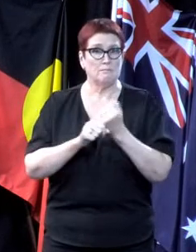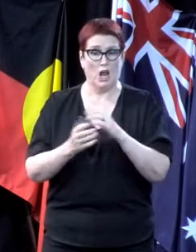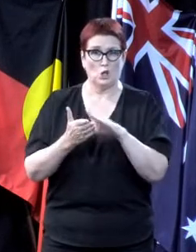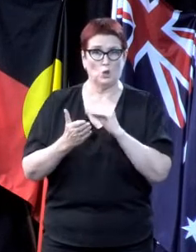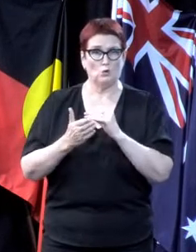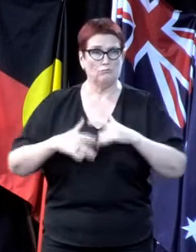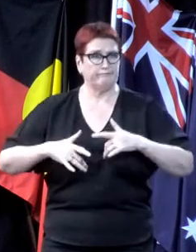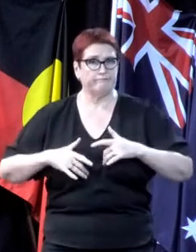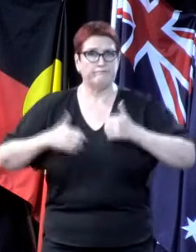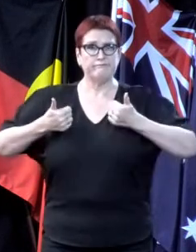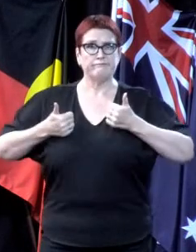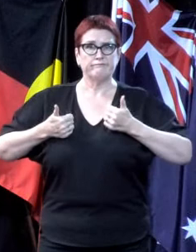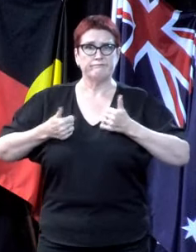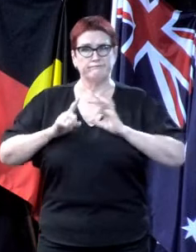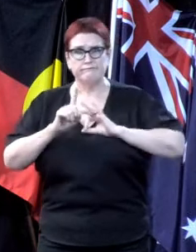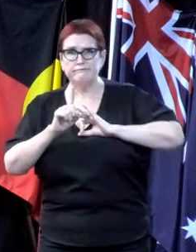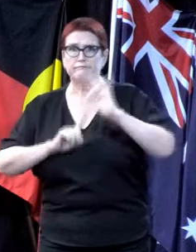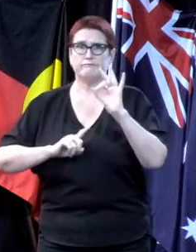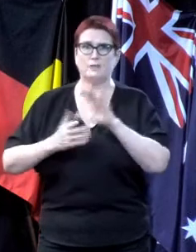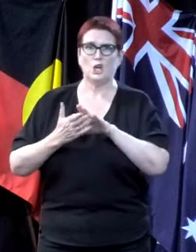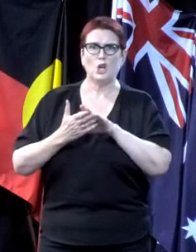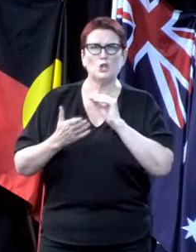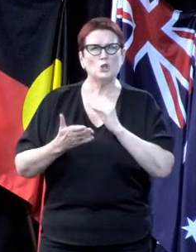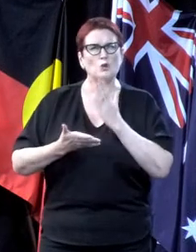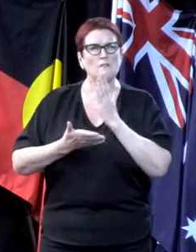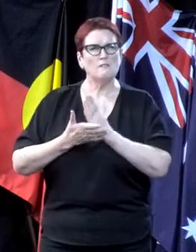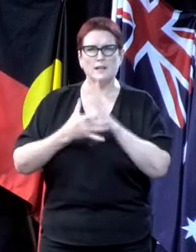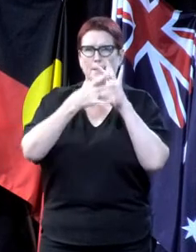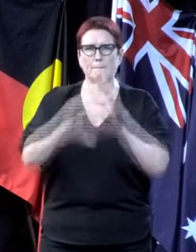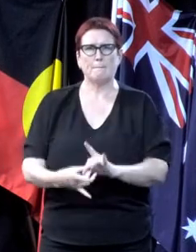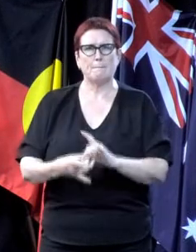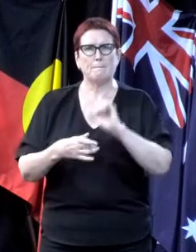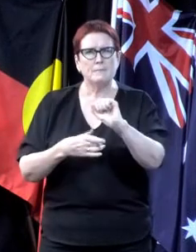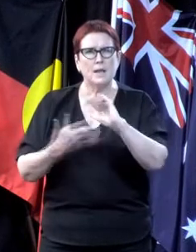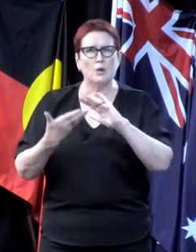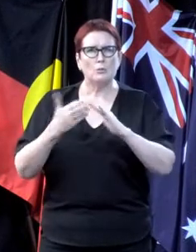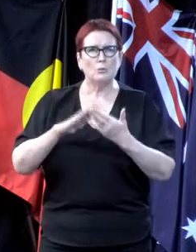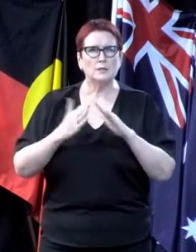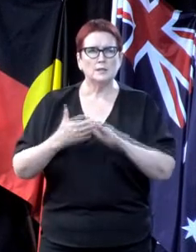They become, very much, a part of a community. They experience work experience in the community.